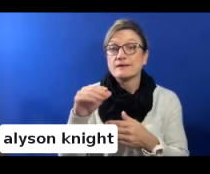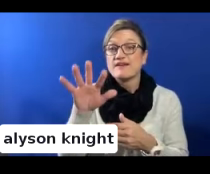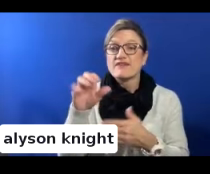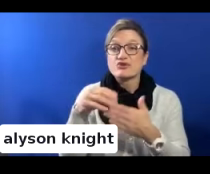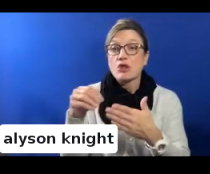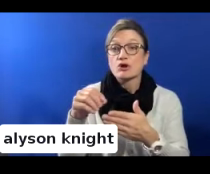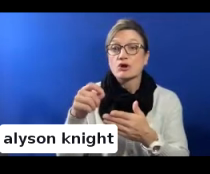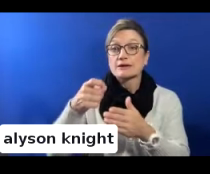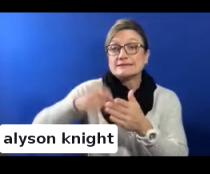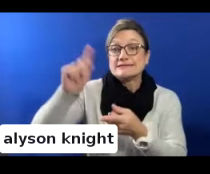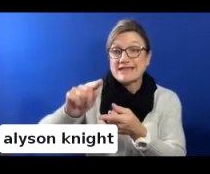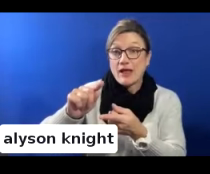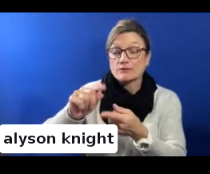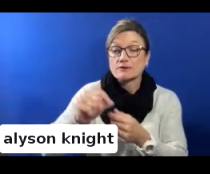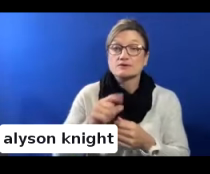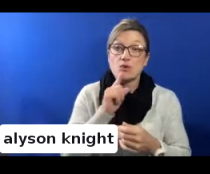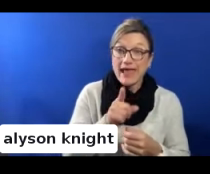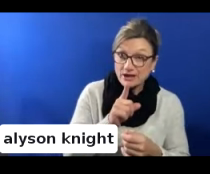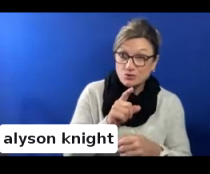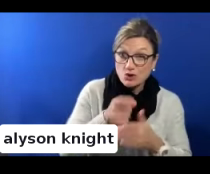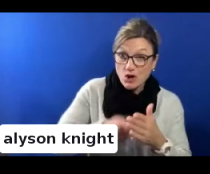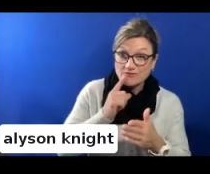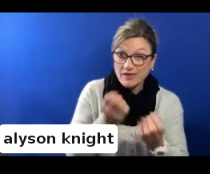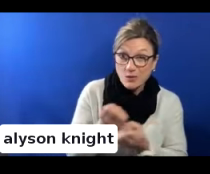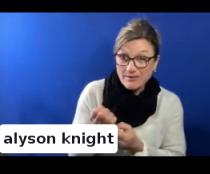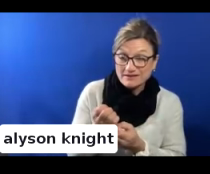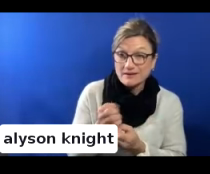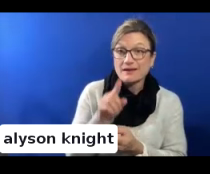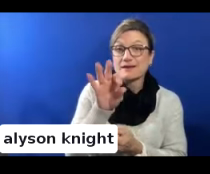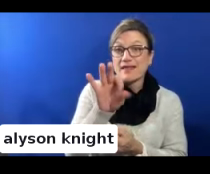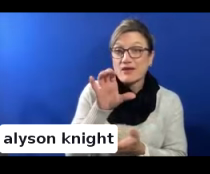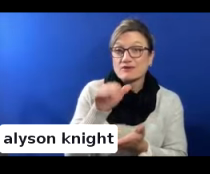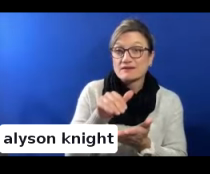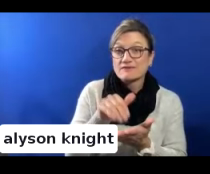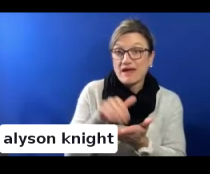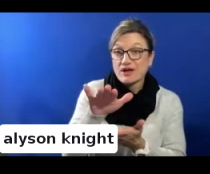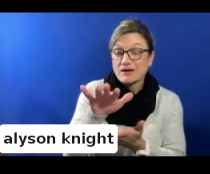actual cost of the equipment came in at $9,500 Leaving your balance of $500.